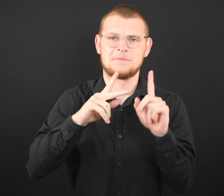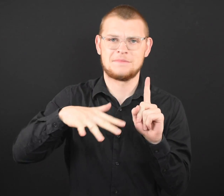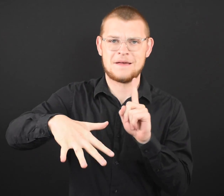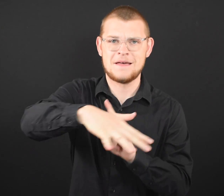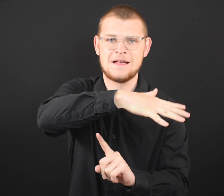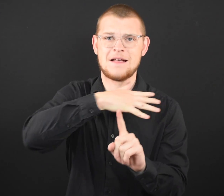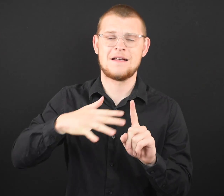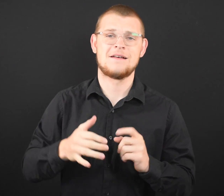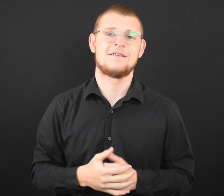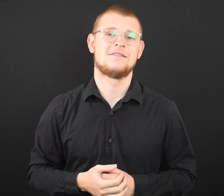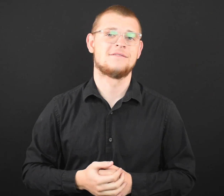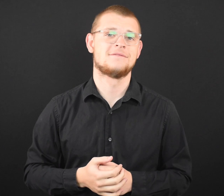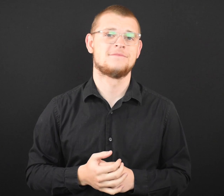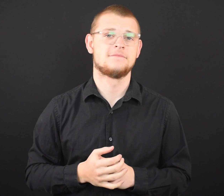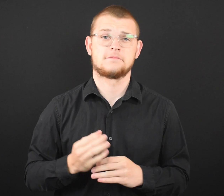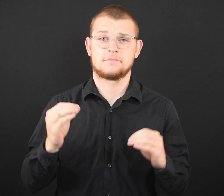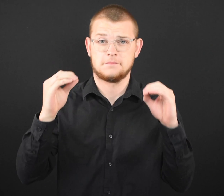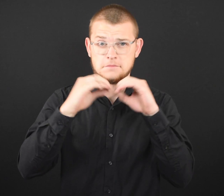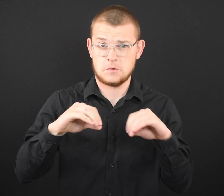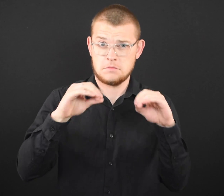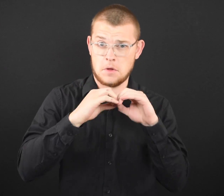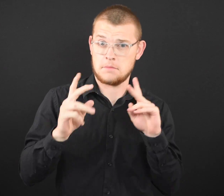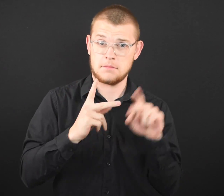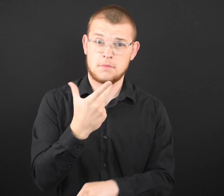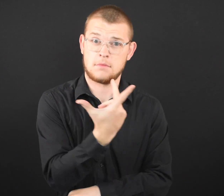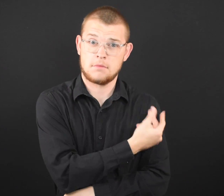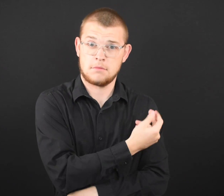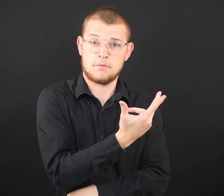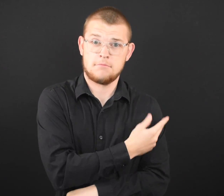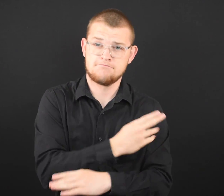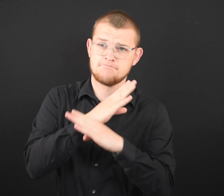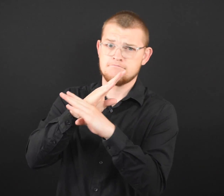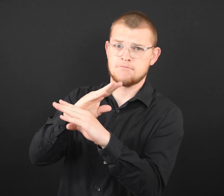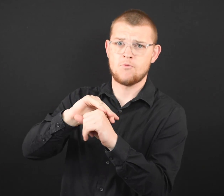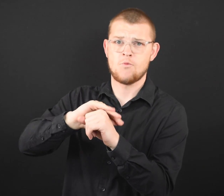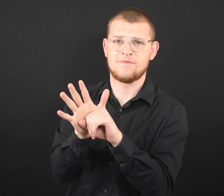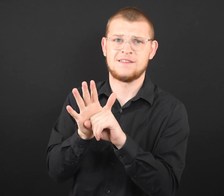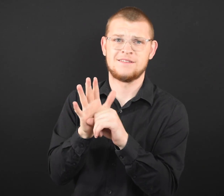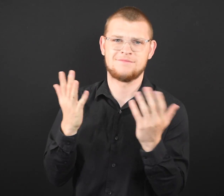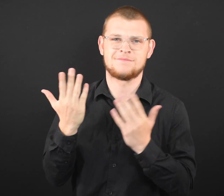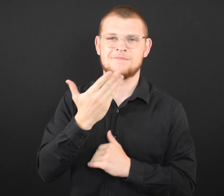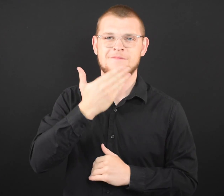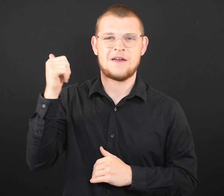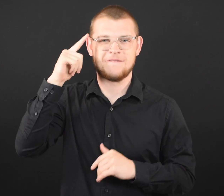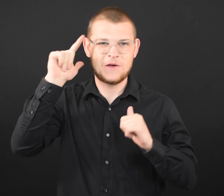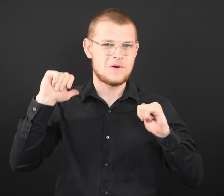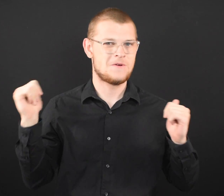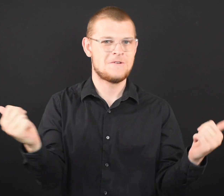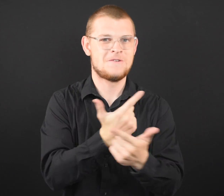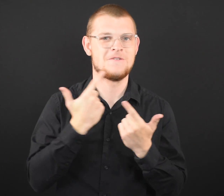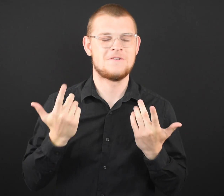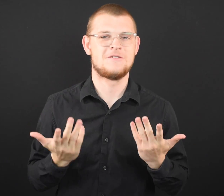around you. The more people who get vaccinated against COVID-19, the better it is for everyone.